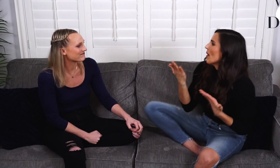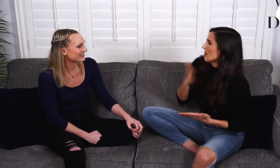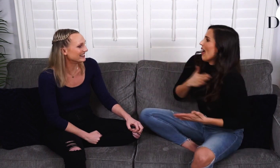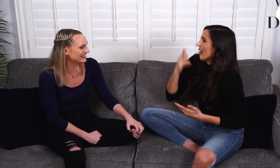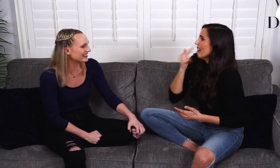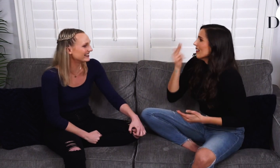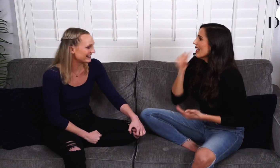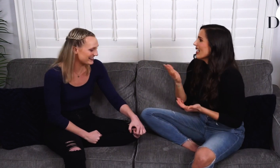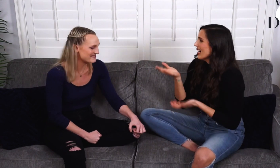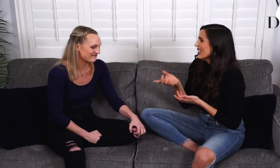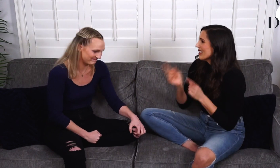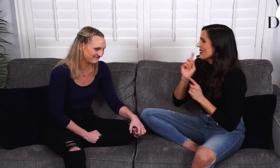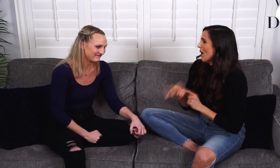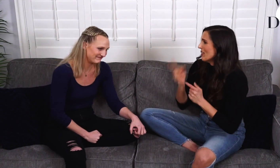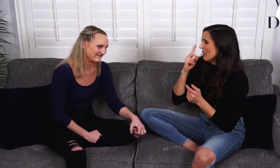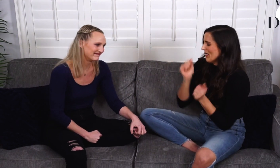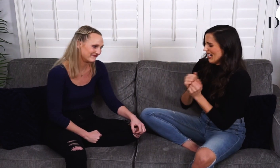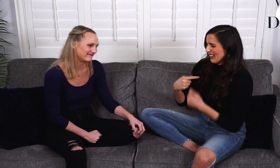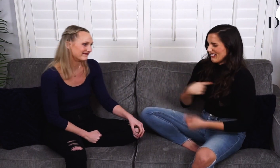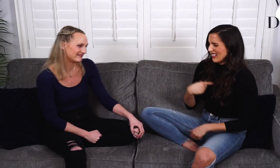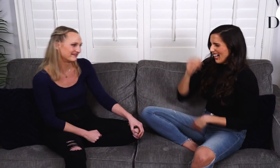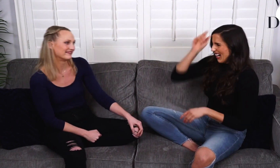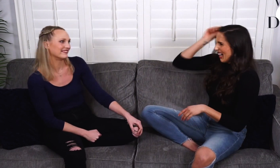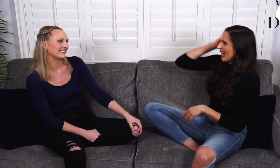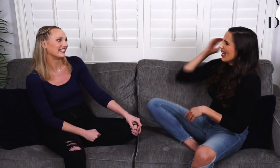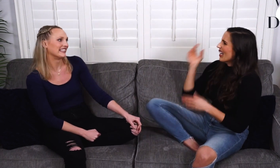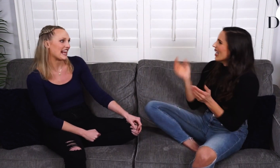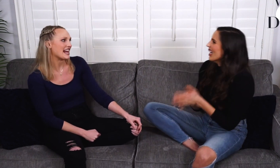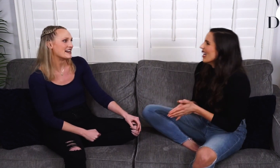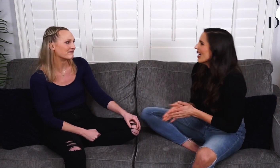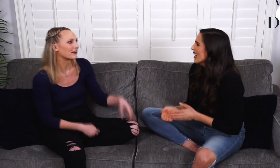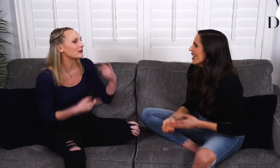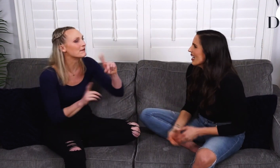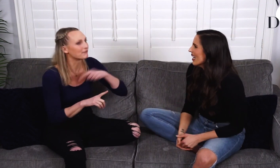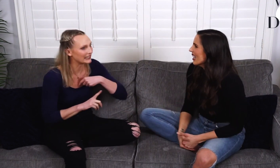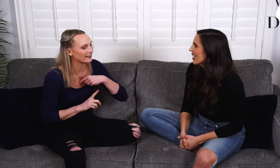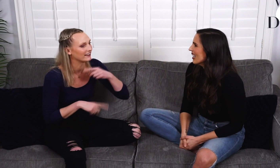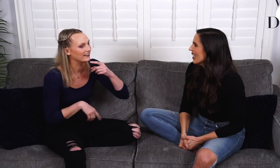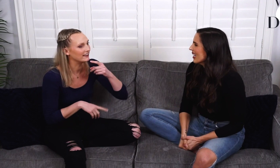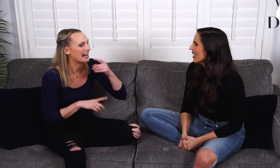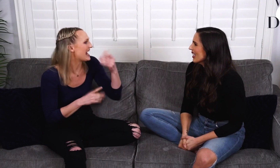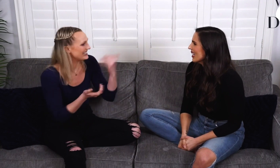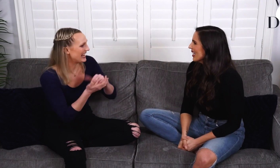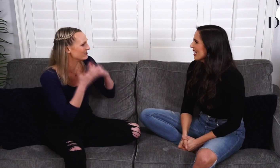my funniest moment with me at least. - For me again,